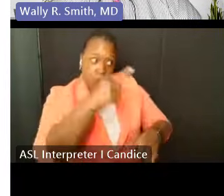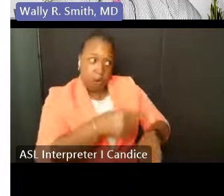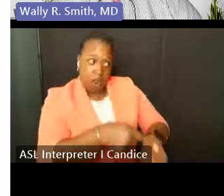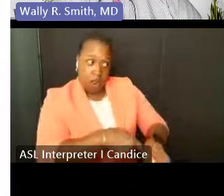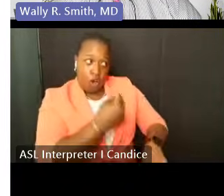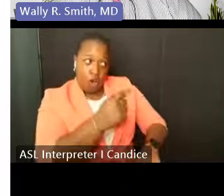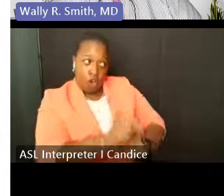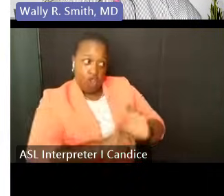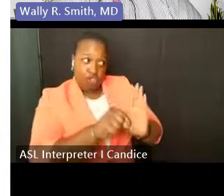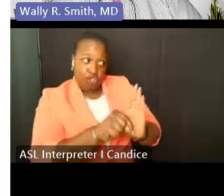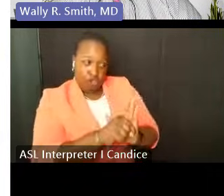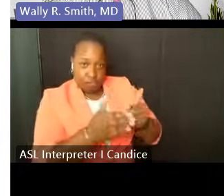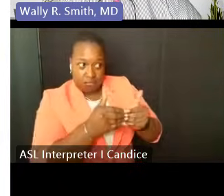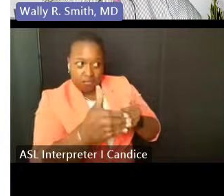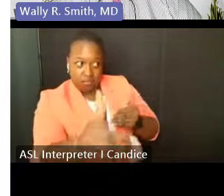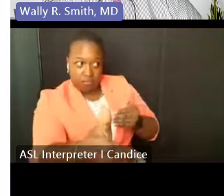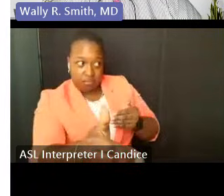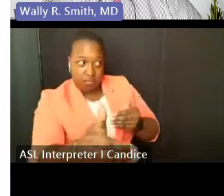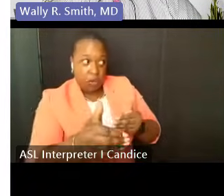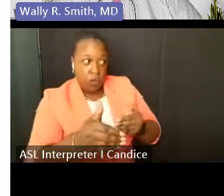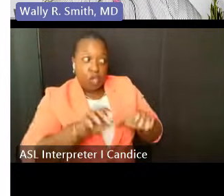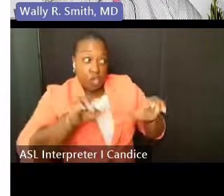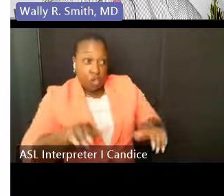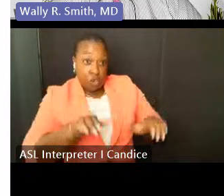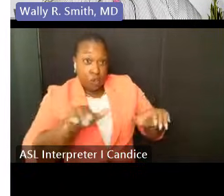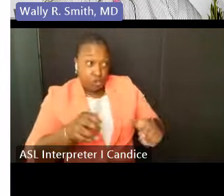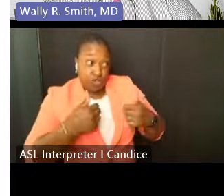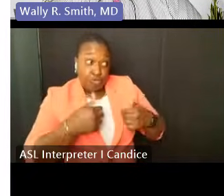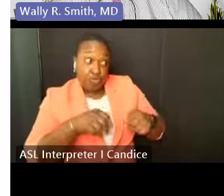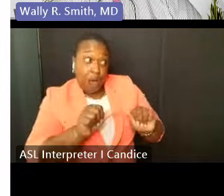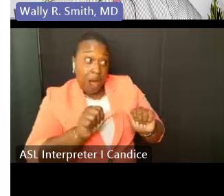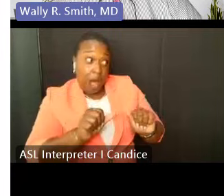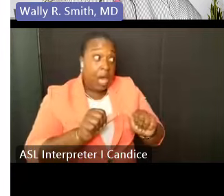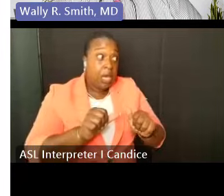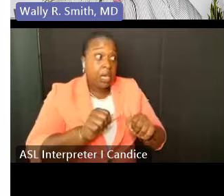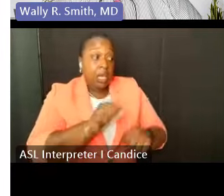that that we could do that, other than opioids, which I've been giving you for quite some time?